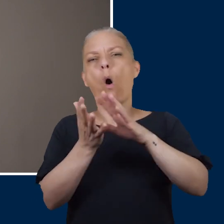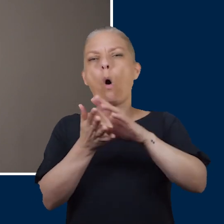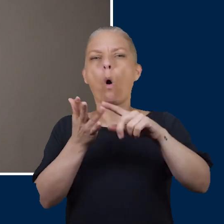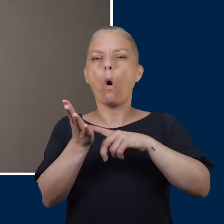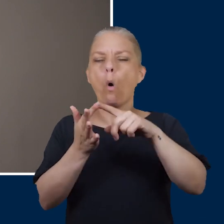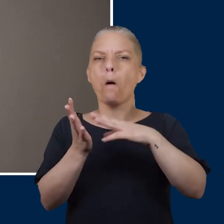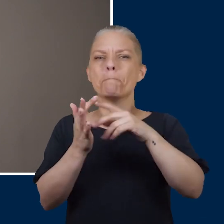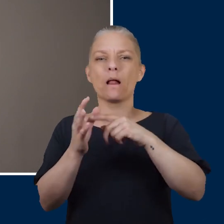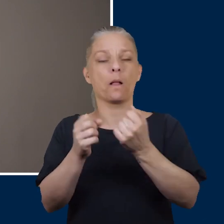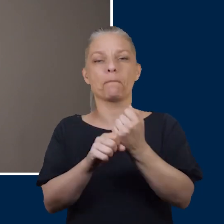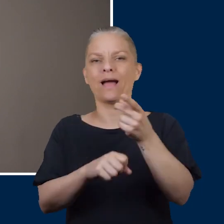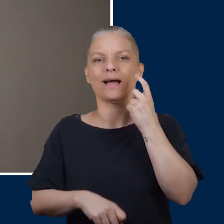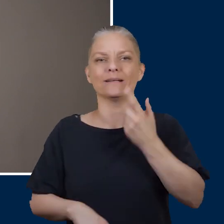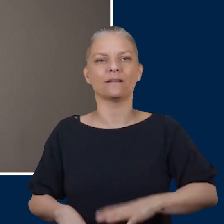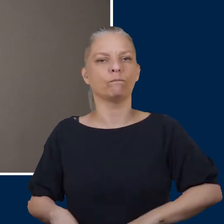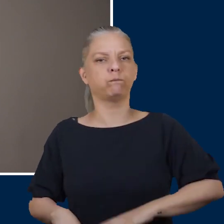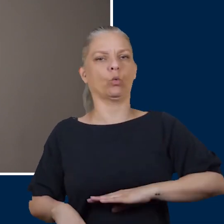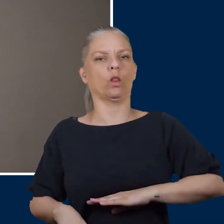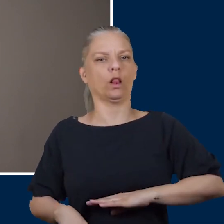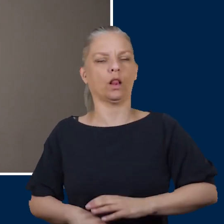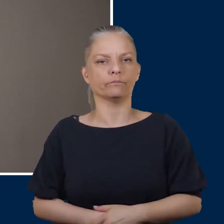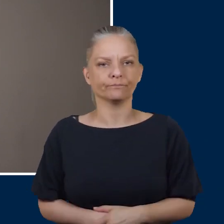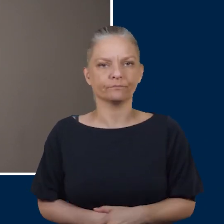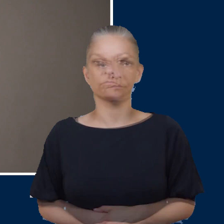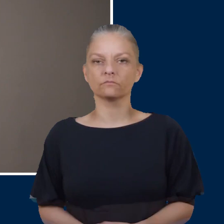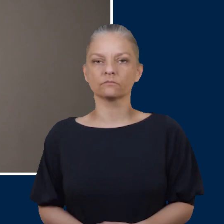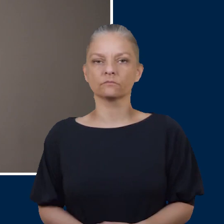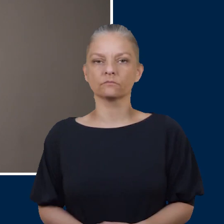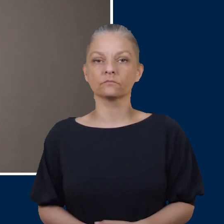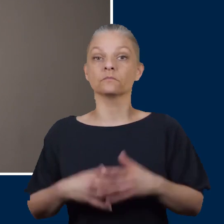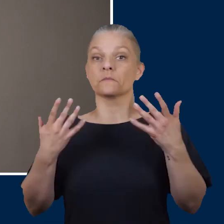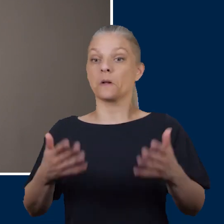varieties as these are broken down much slower and they also make us feel fuller for longer.